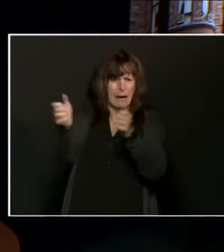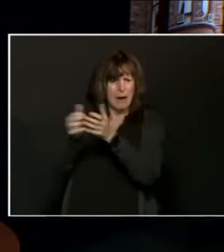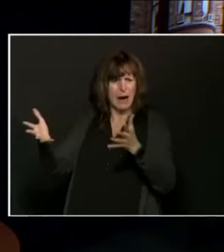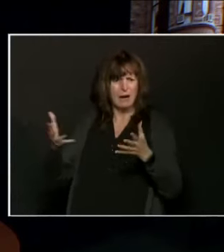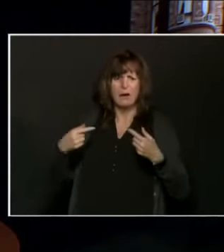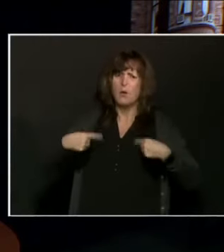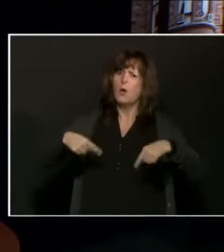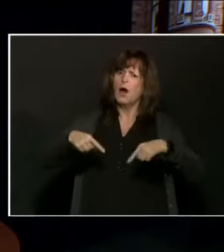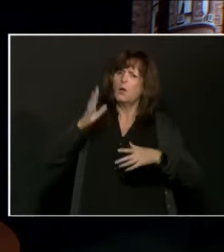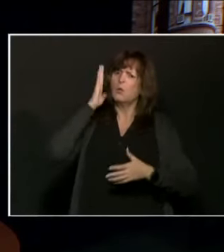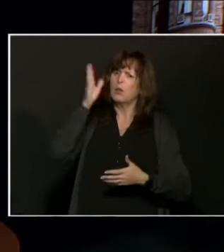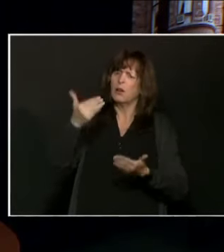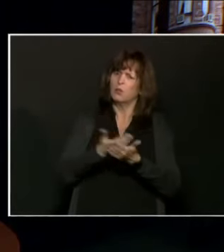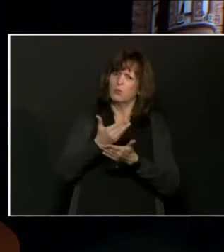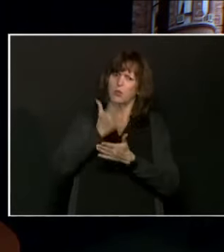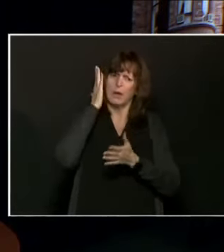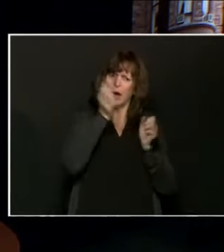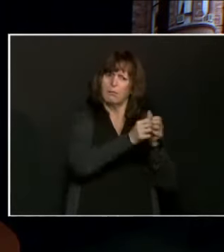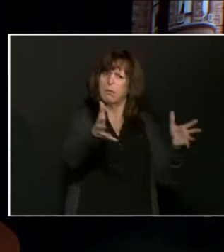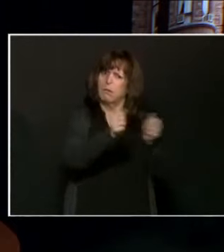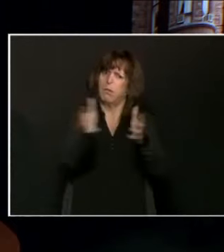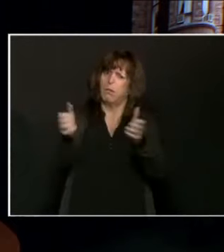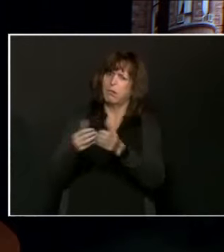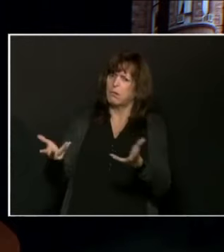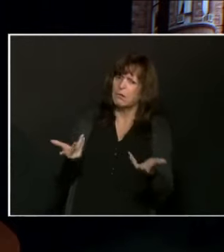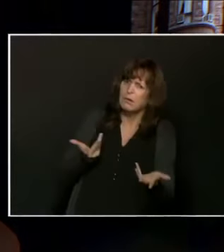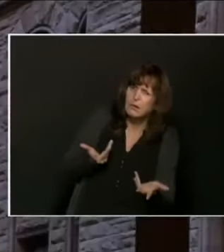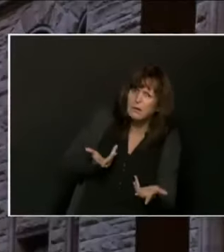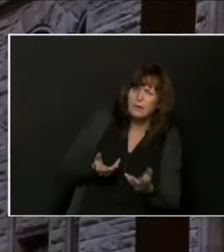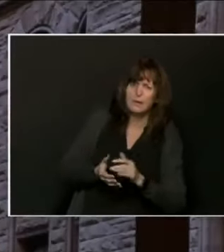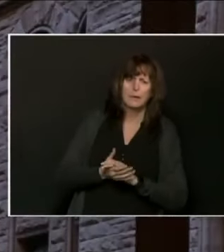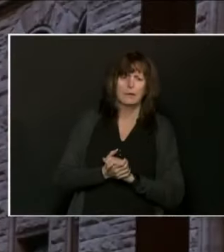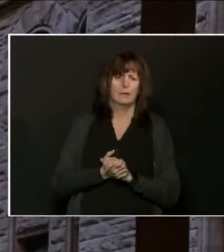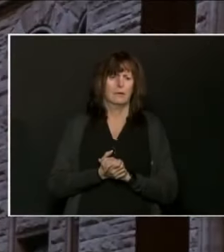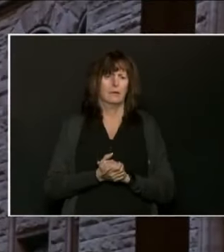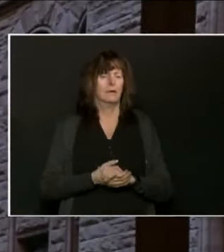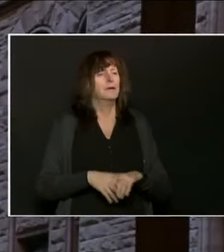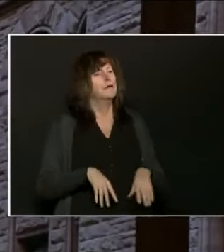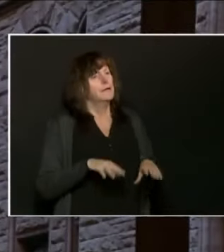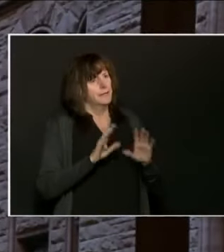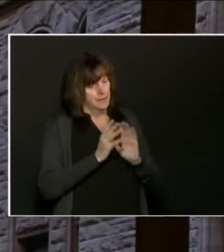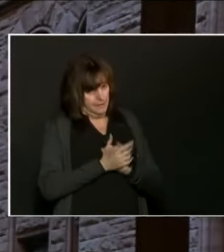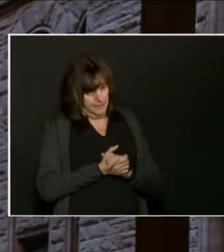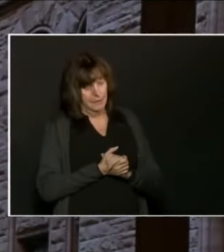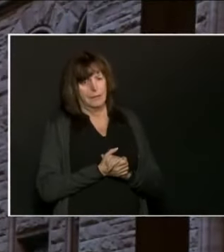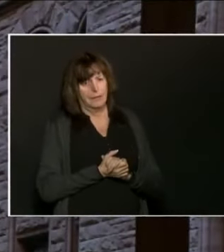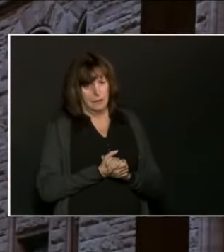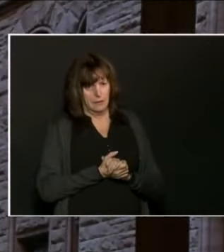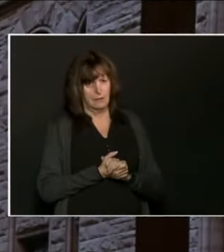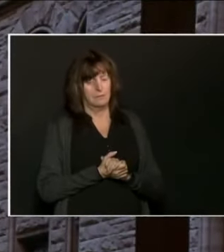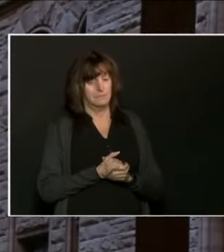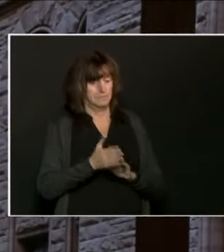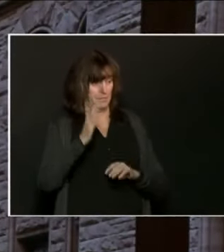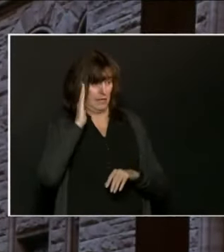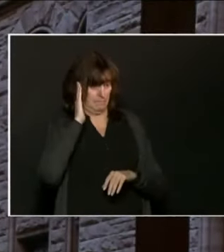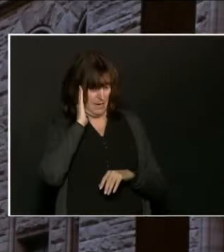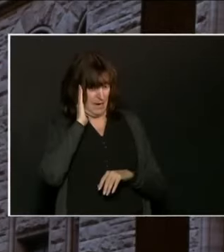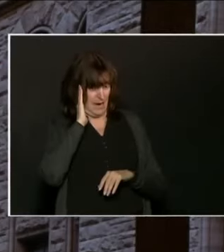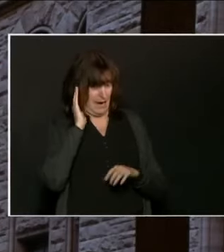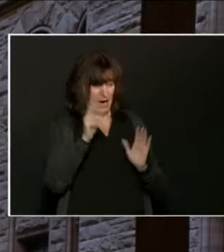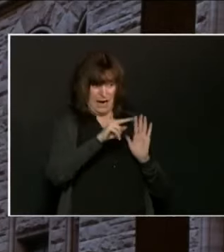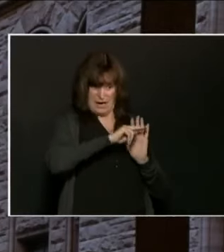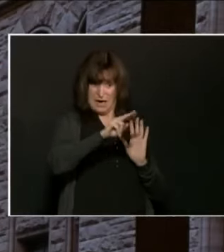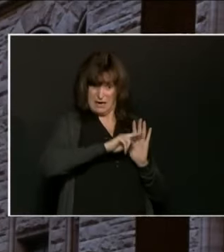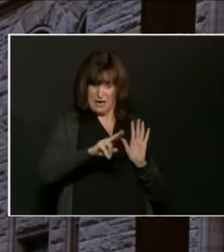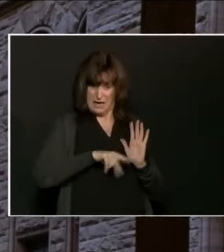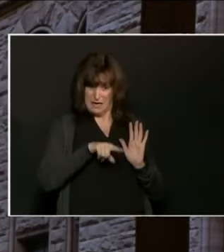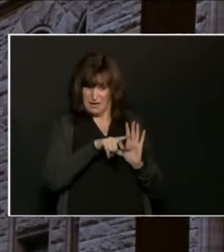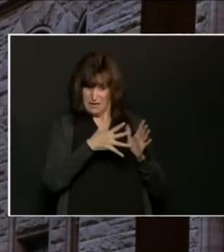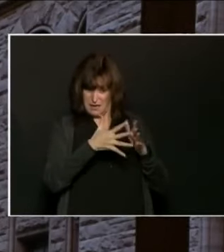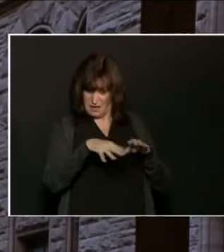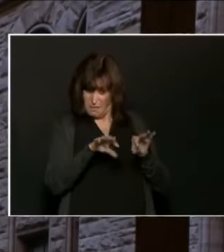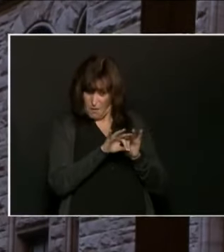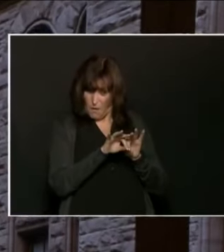SO WHAT HAPPENED TO ALL THOSE